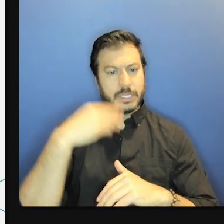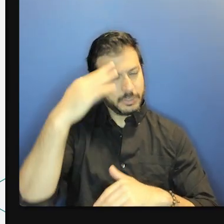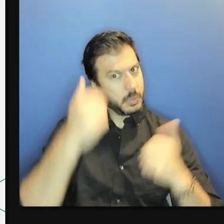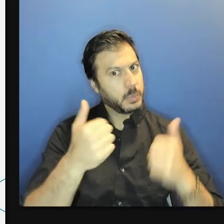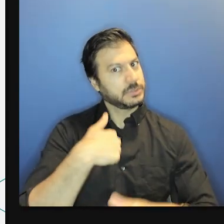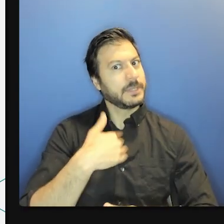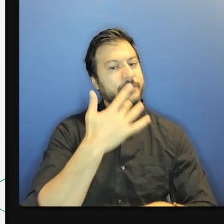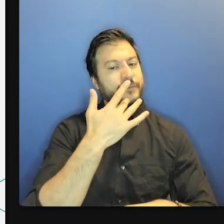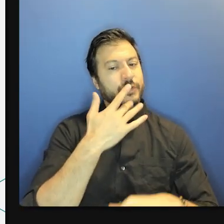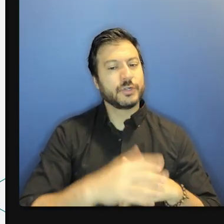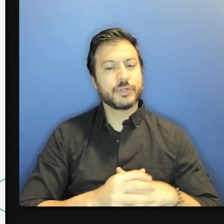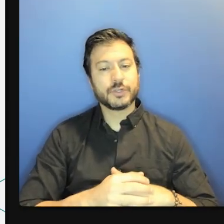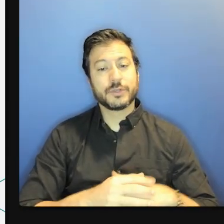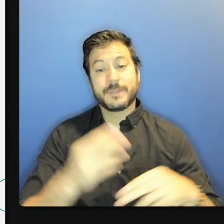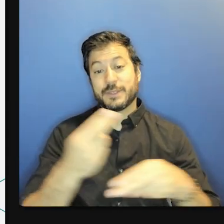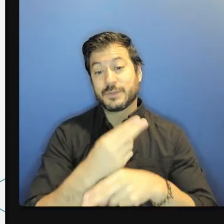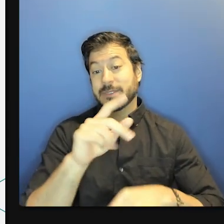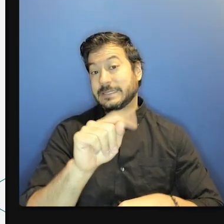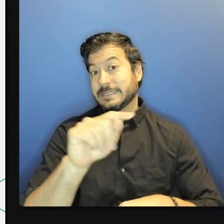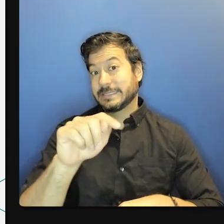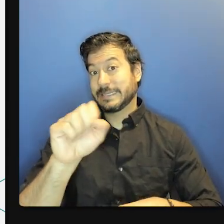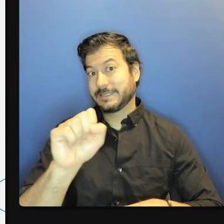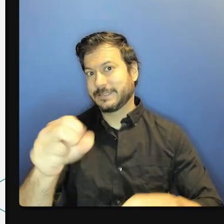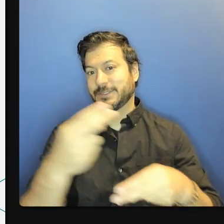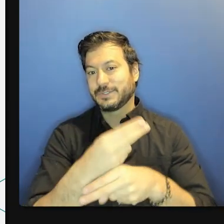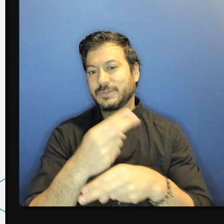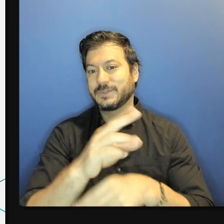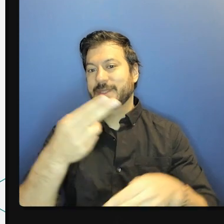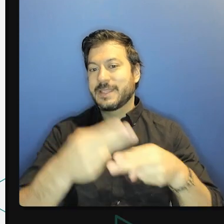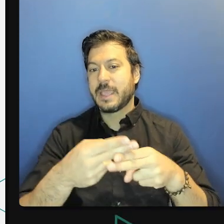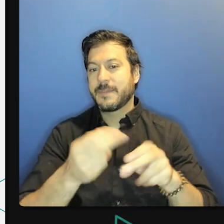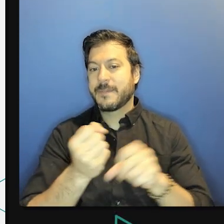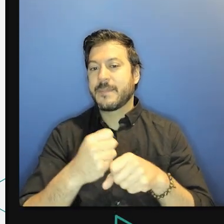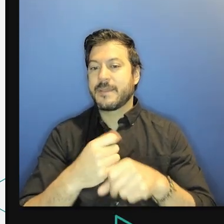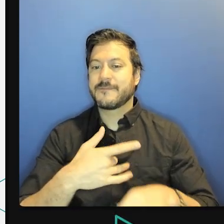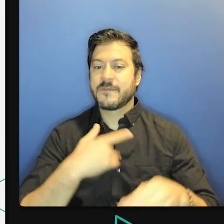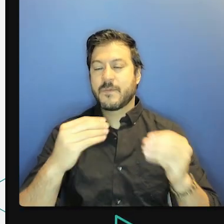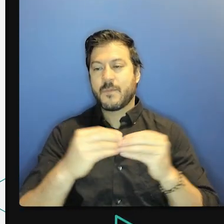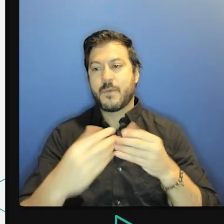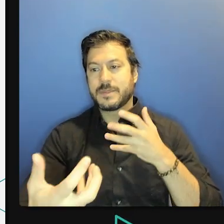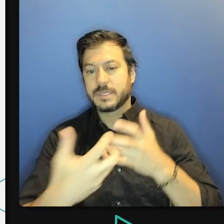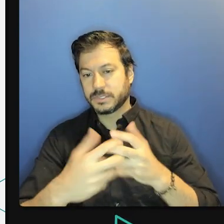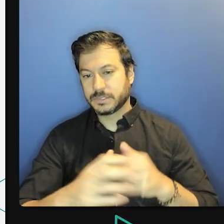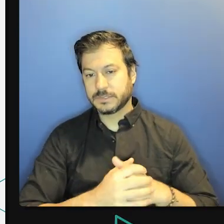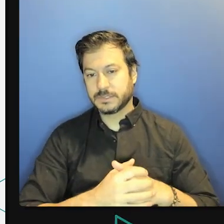I know which I'd prefer. By using TTS, you can add the user's name to make the game feel more engaging.